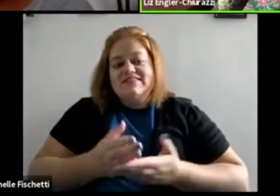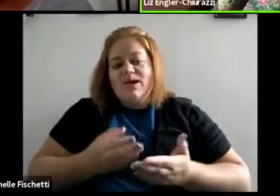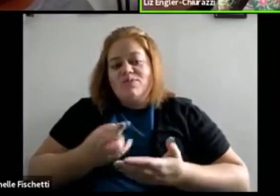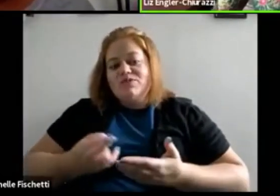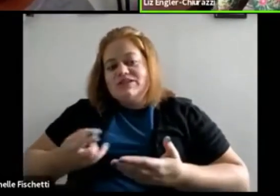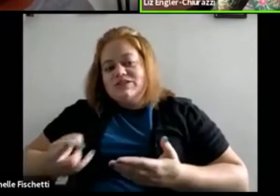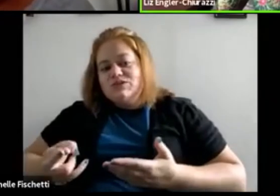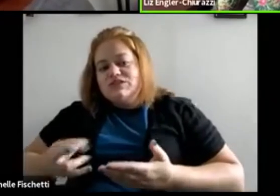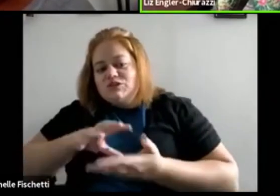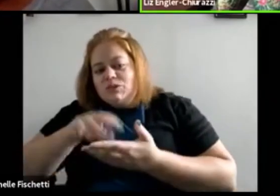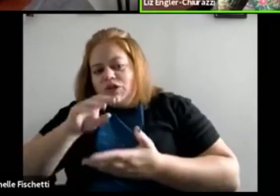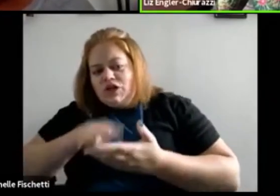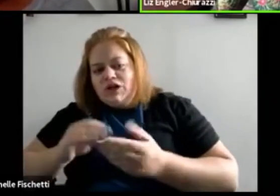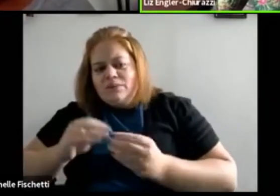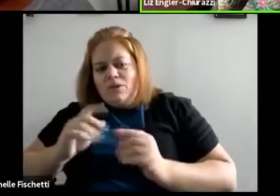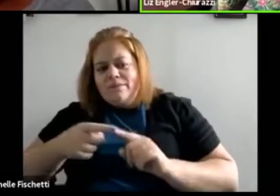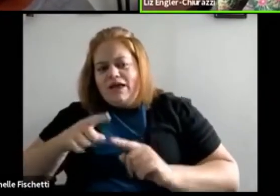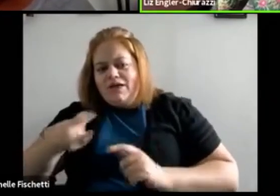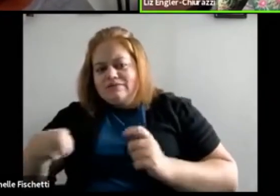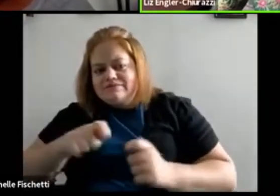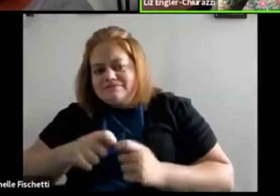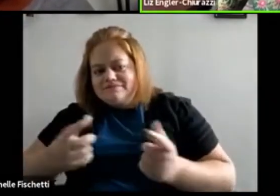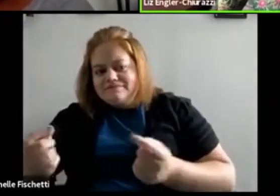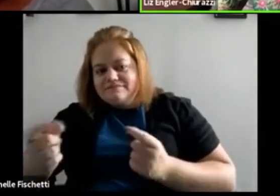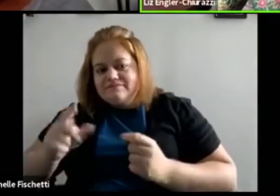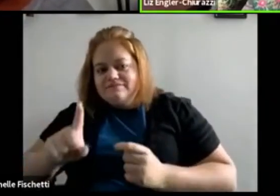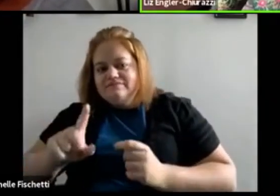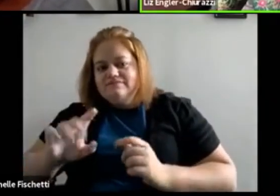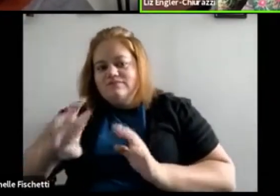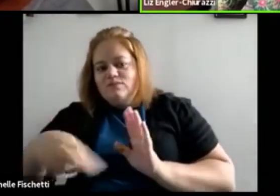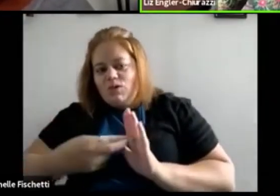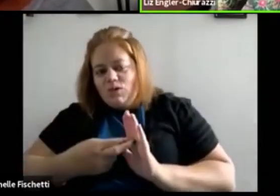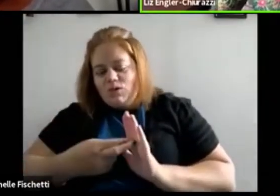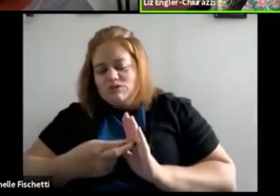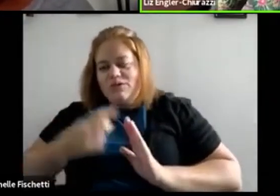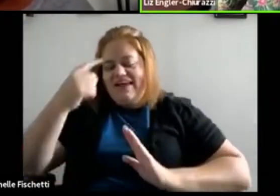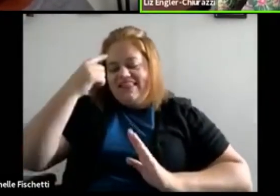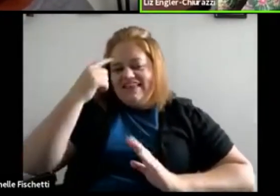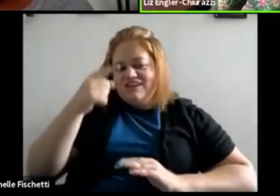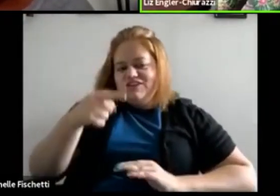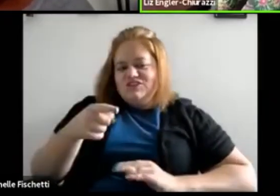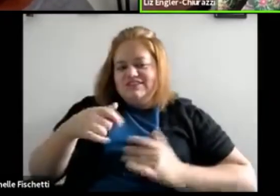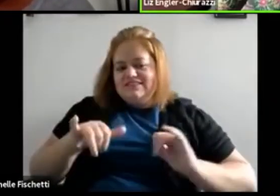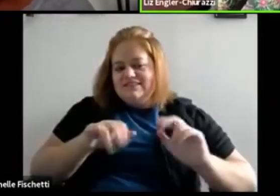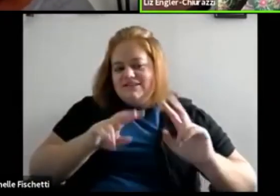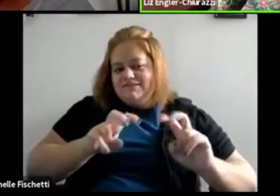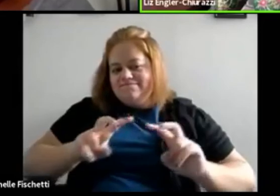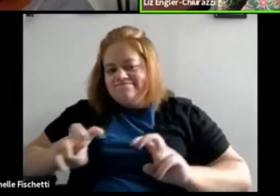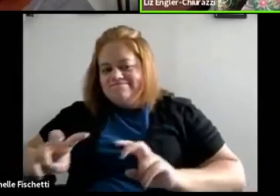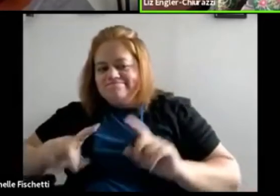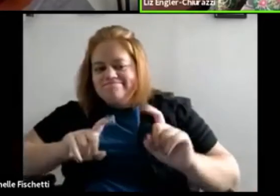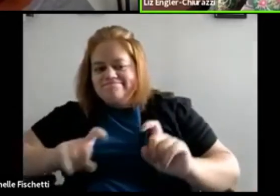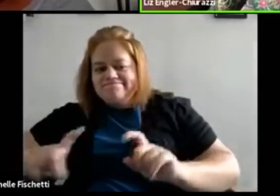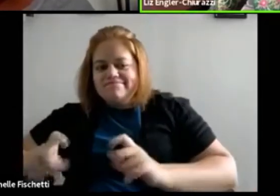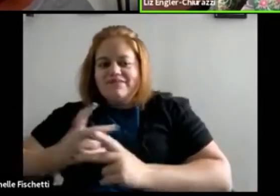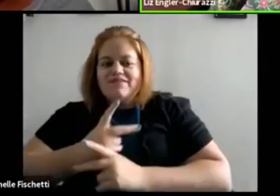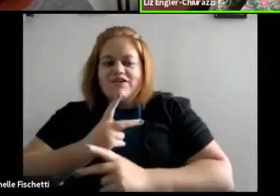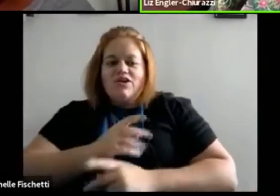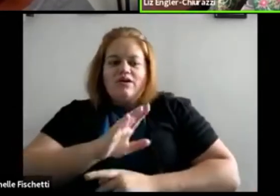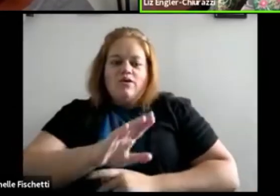about that job and and so I think whatever she decides on, we will be very